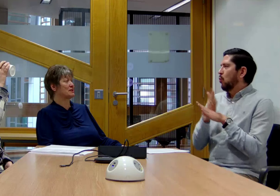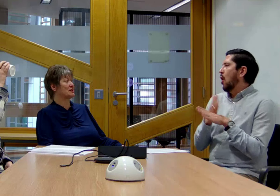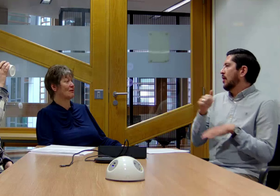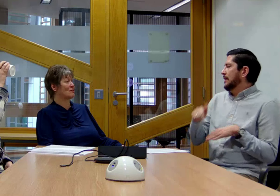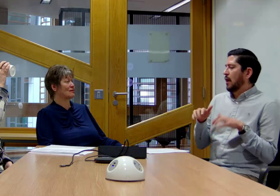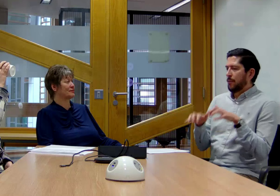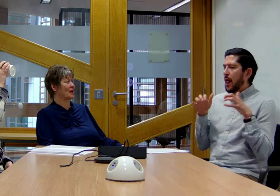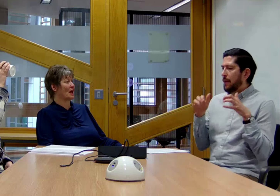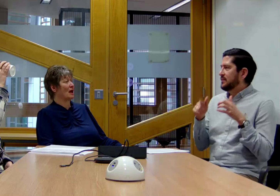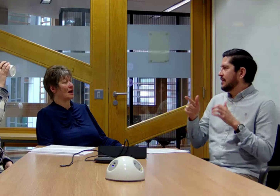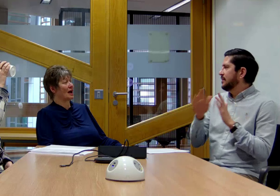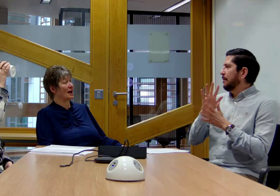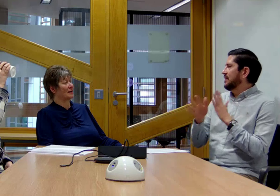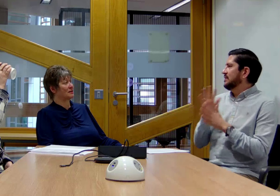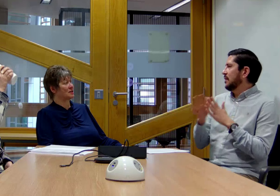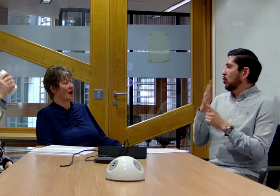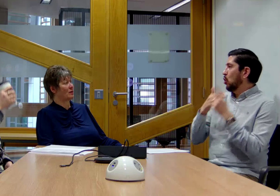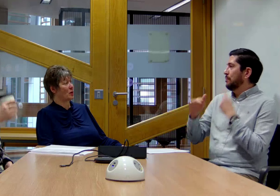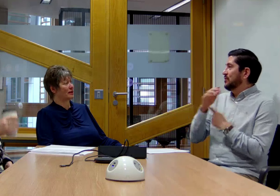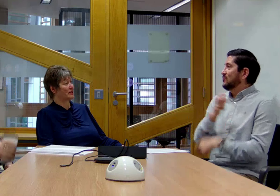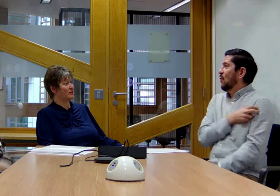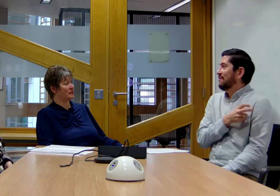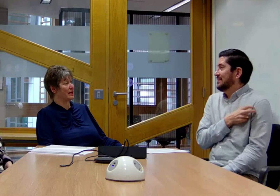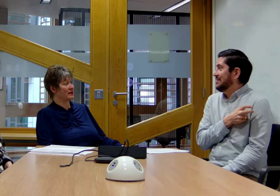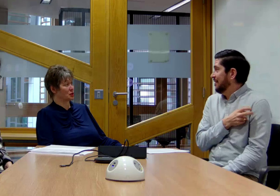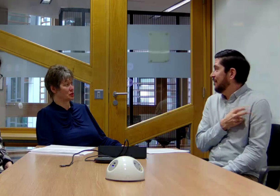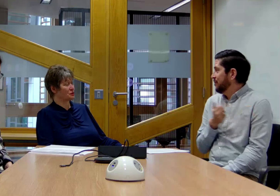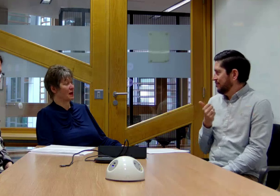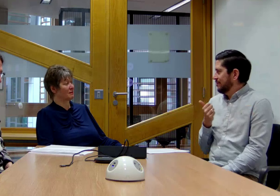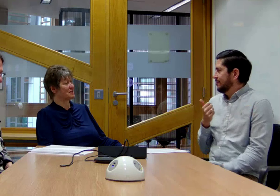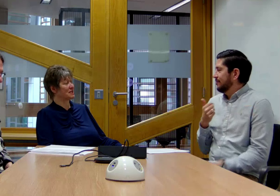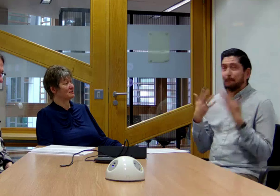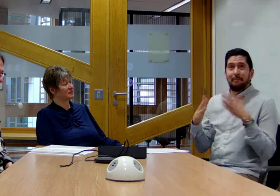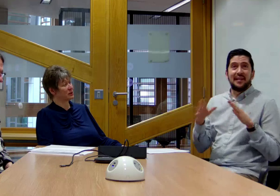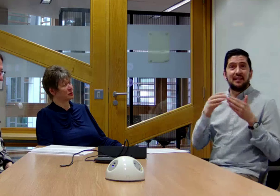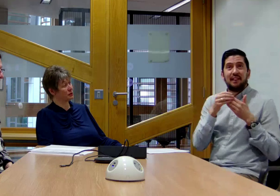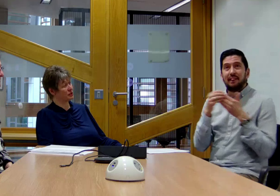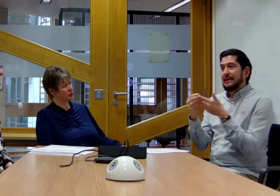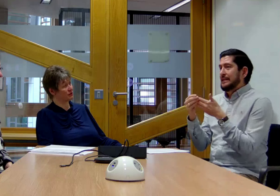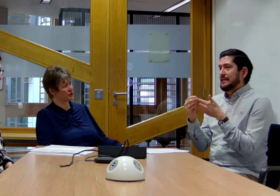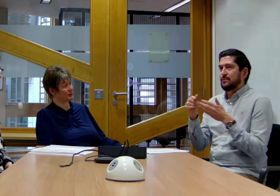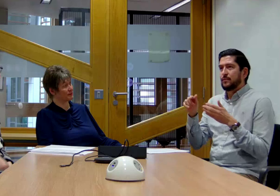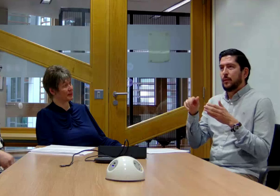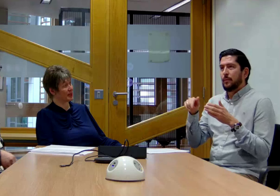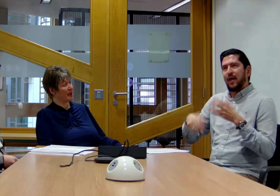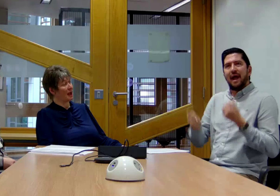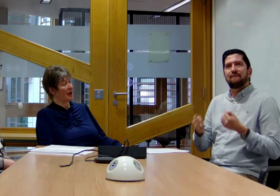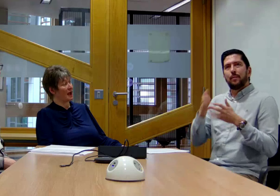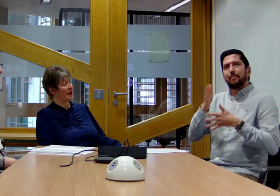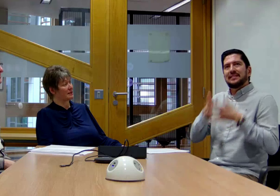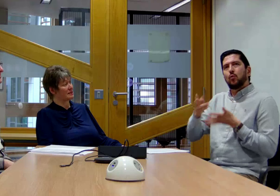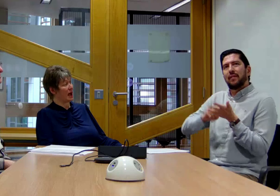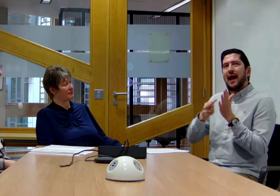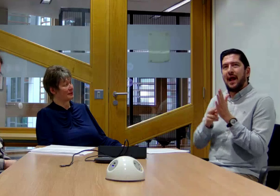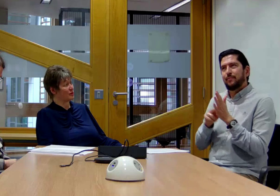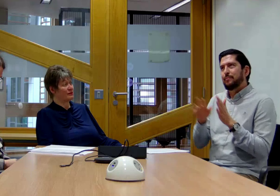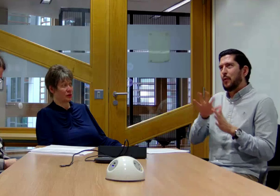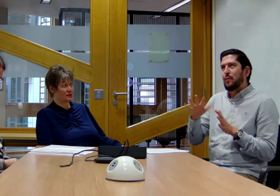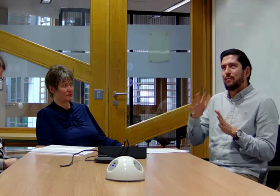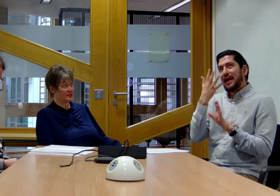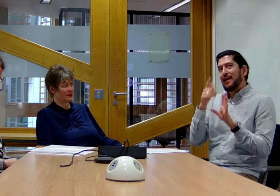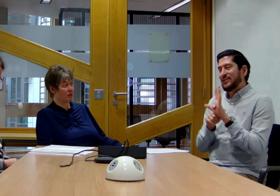I m a Deaf BSL user myself, and I work here in the Scottish Parliament as the BSL Communities